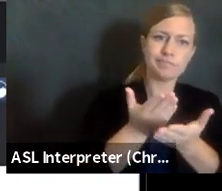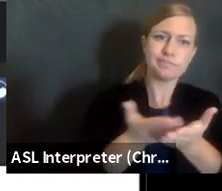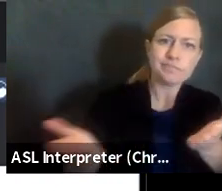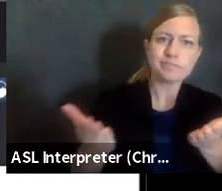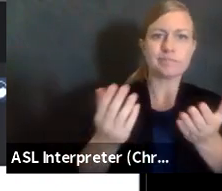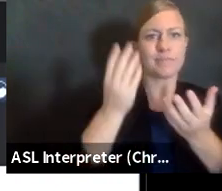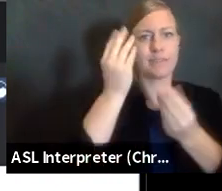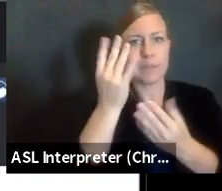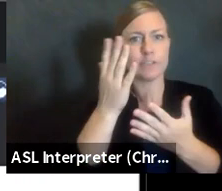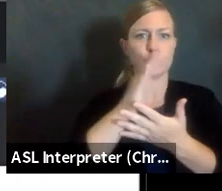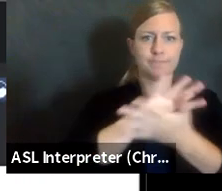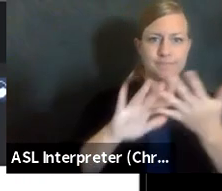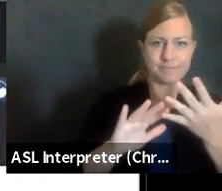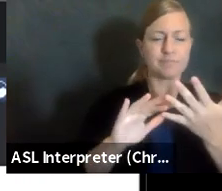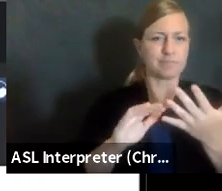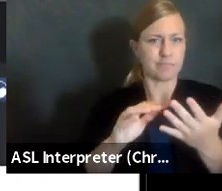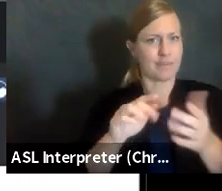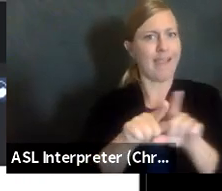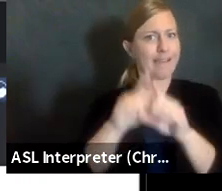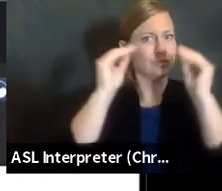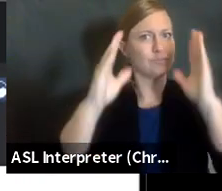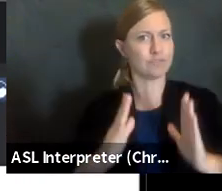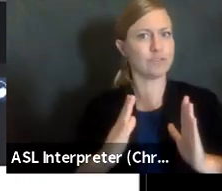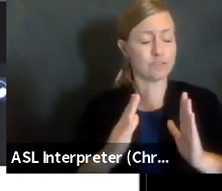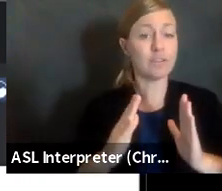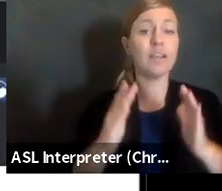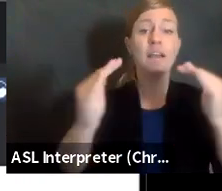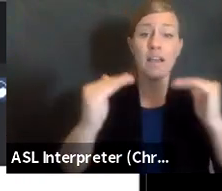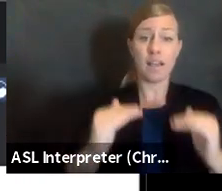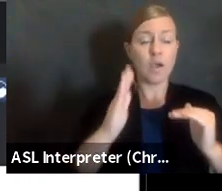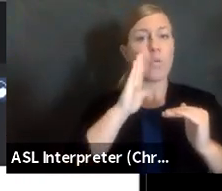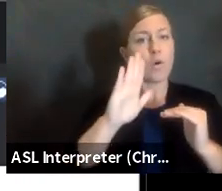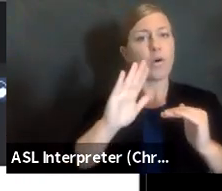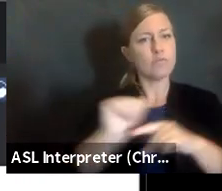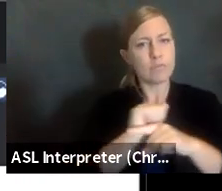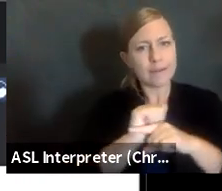ESD 112 - Katherine Livick: Going to start looking at some resources to play help you plan for how you're going to use this LMS